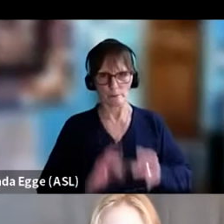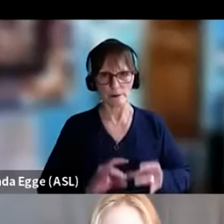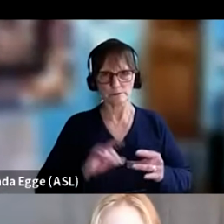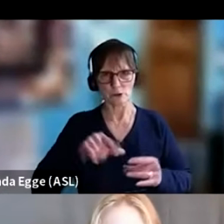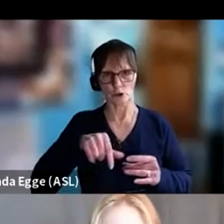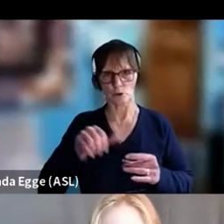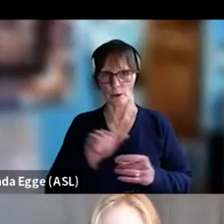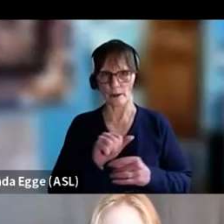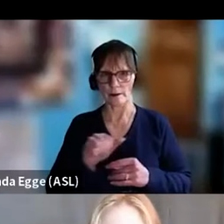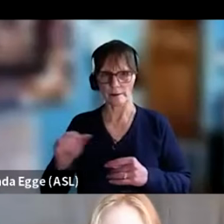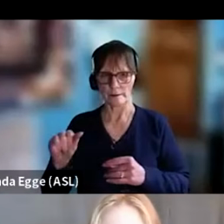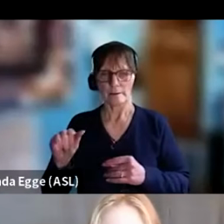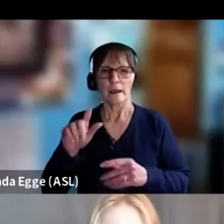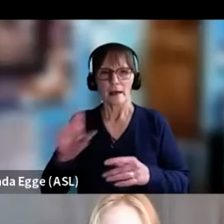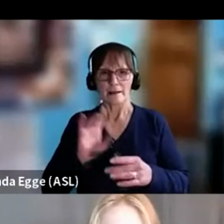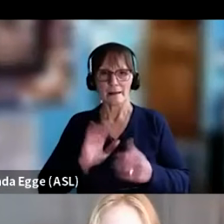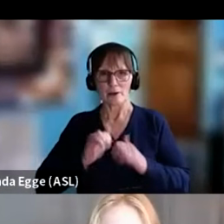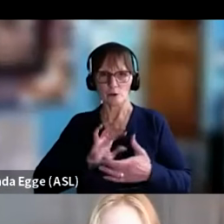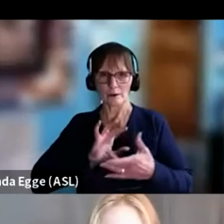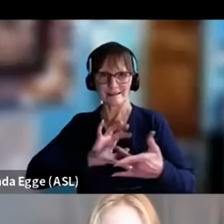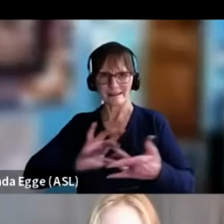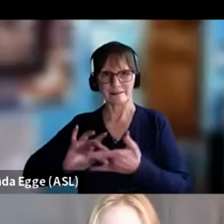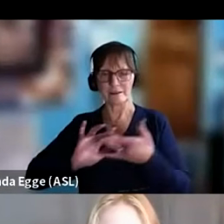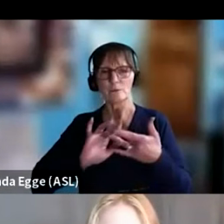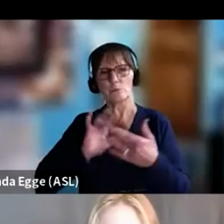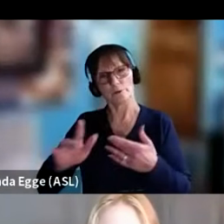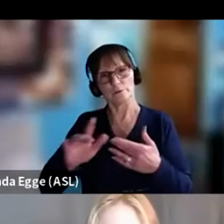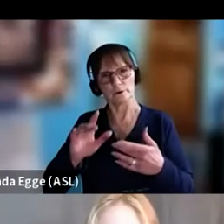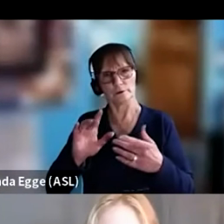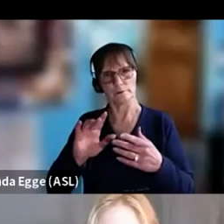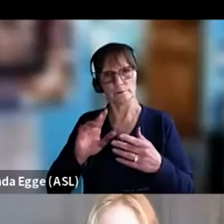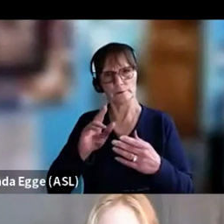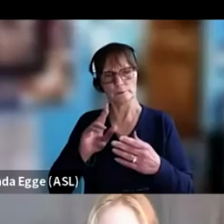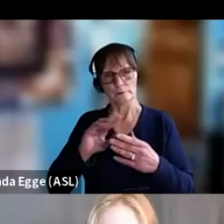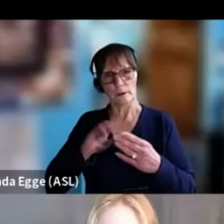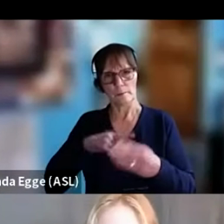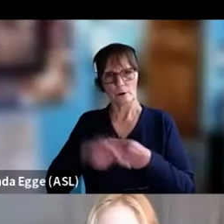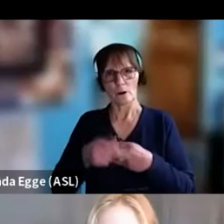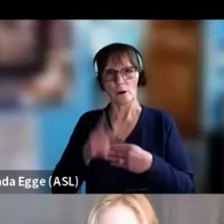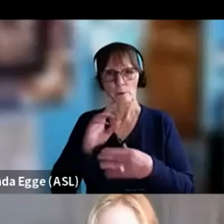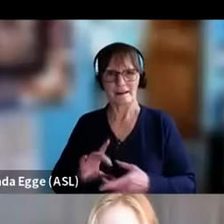and see how you are connecting with the material and talking about your programs. We have the link in the chat ,